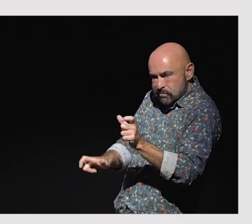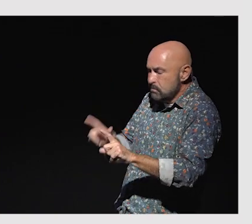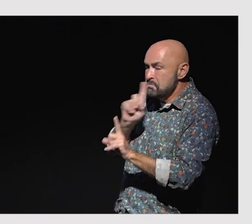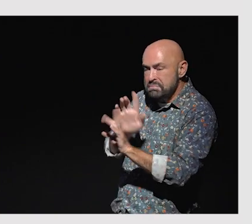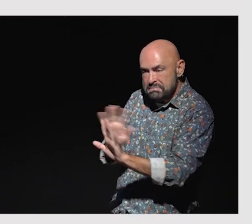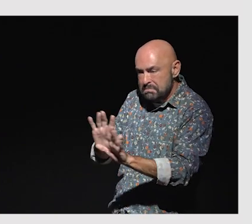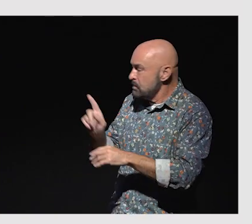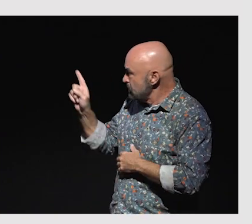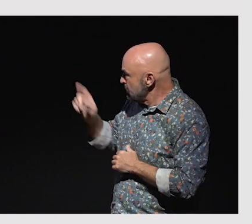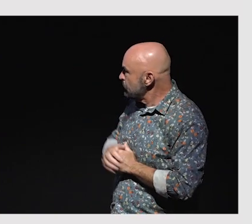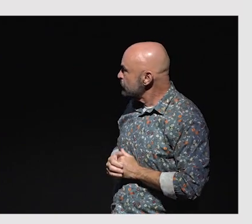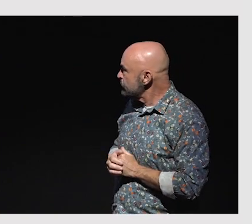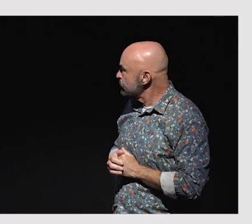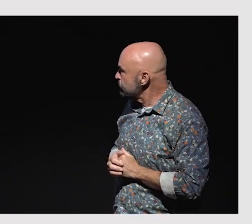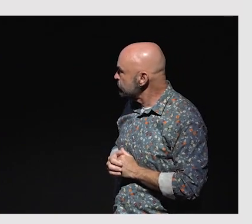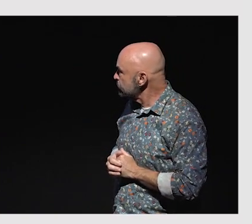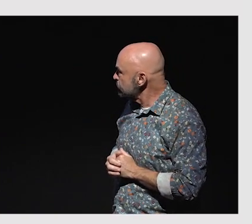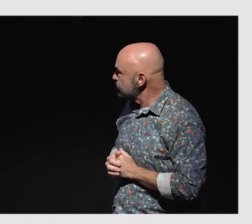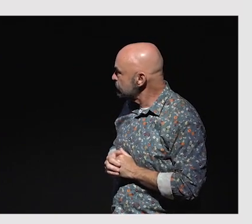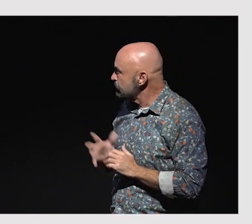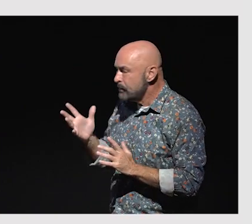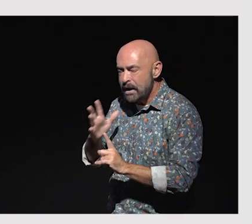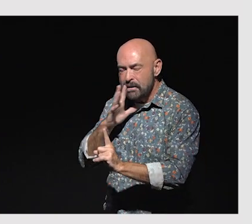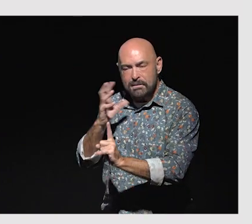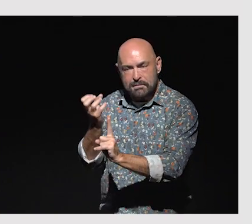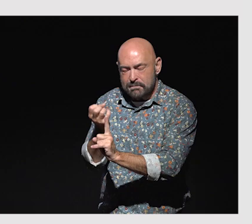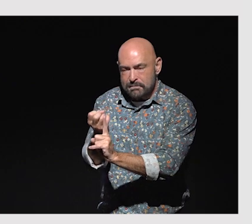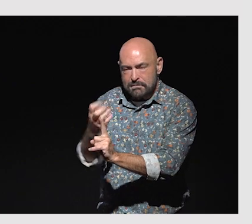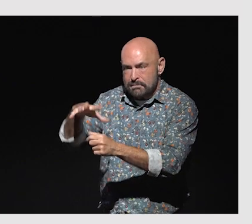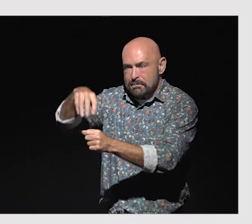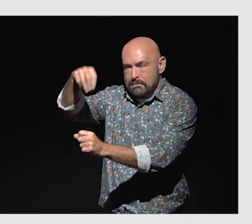He is this apparition in front of us in his imperial robes.